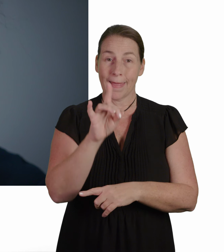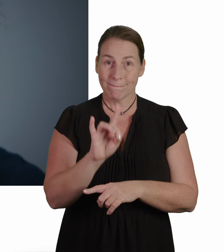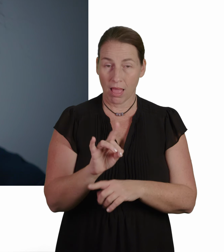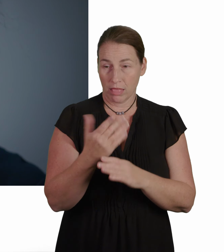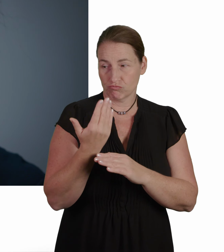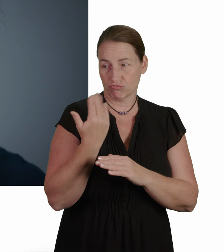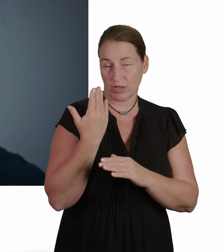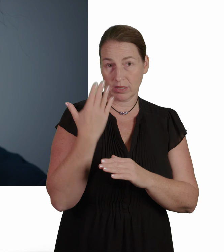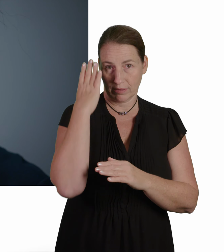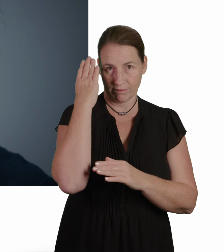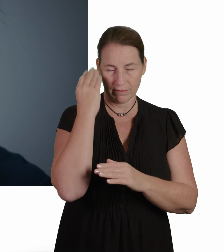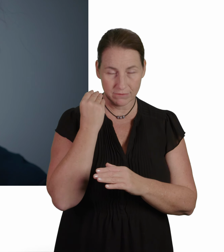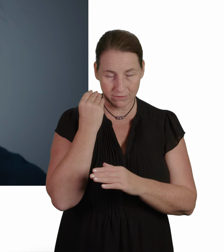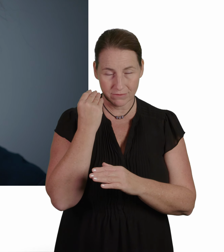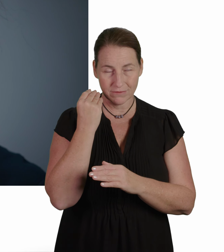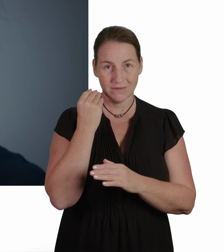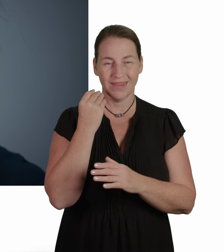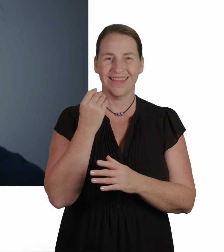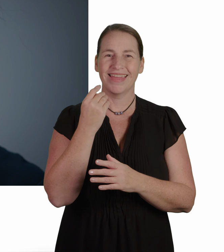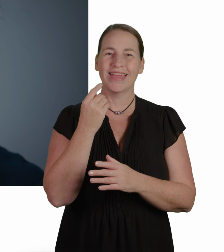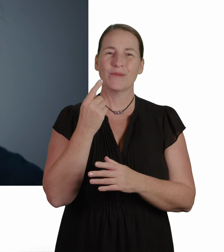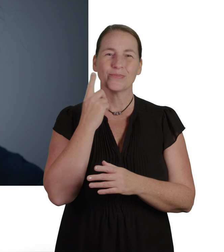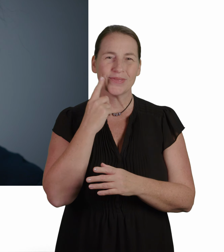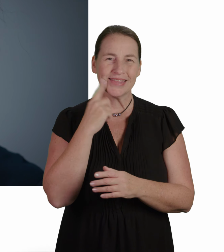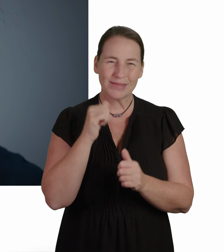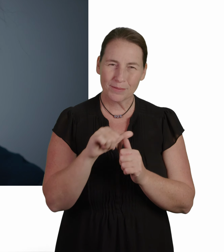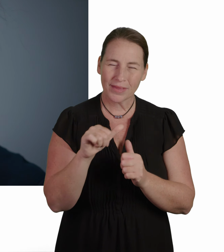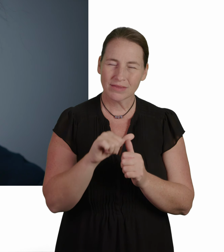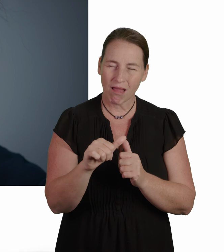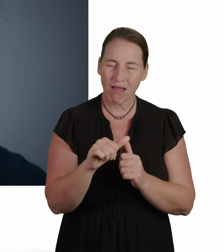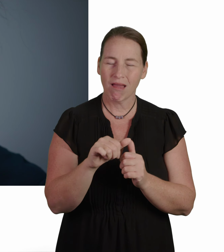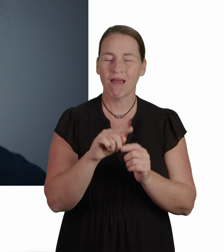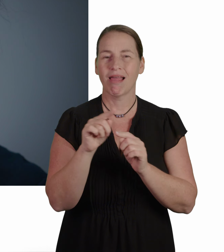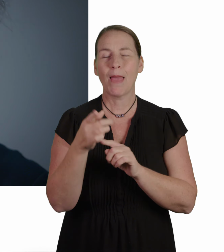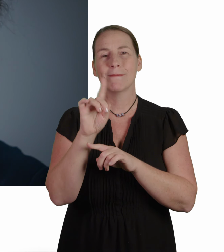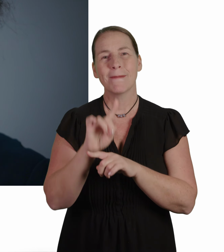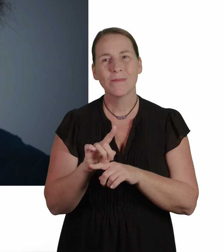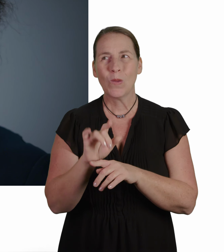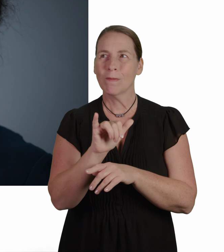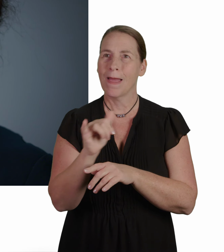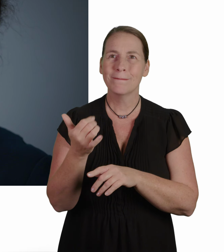duration of profound deafness tend to do a little bit better than the people that, let's say, were born